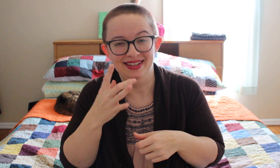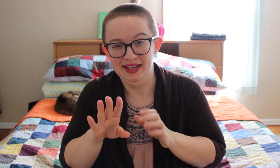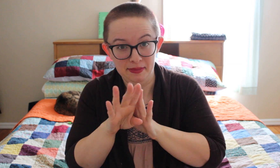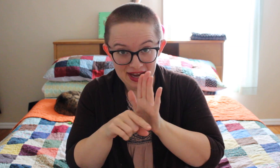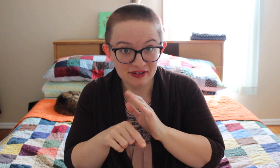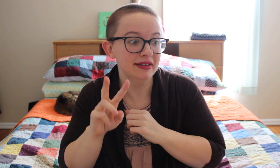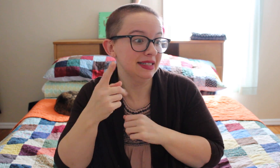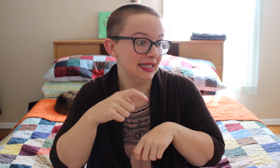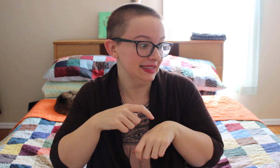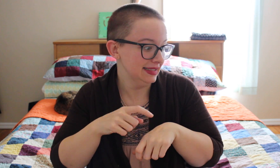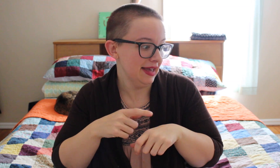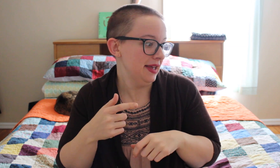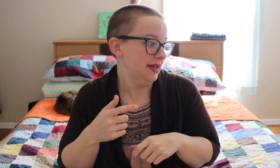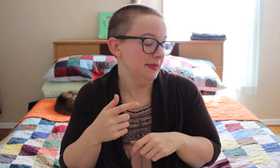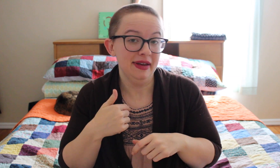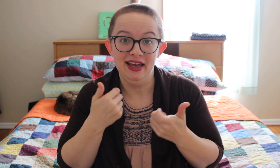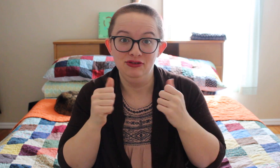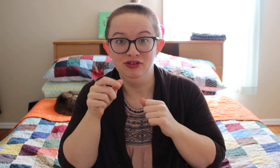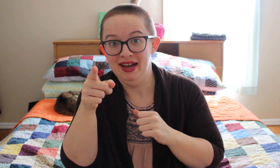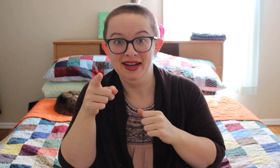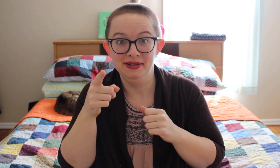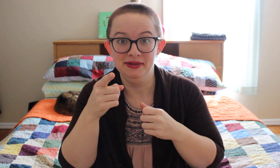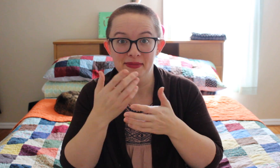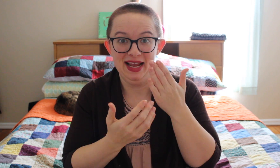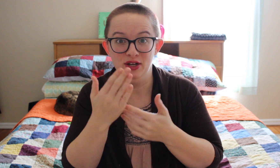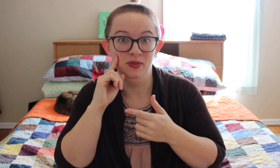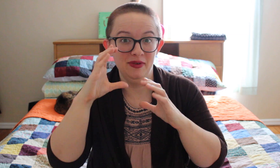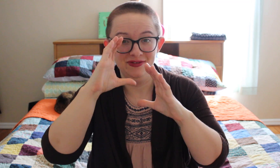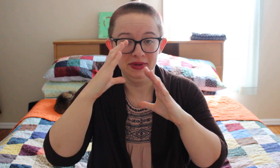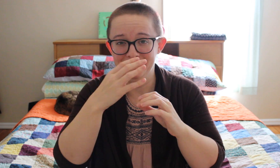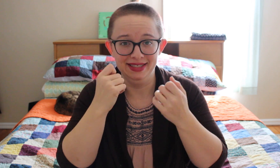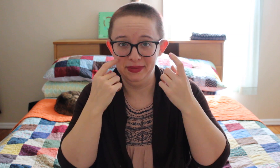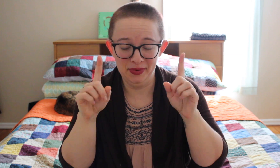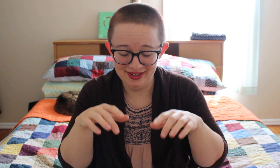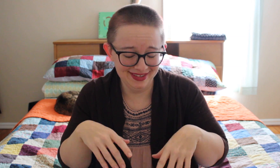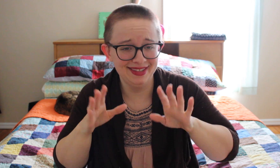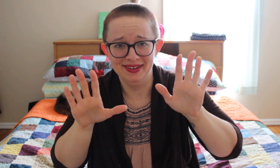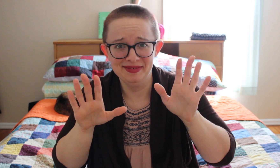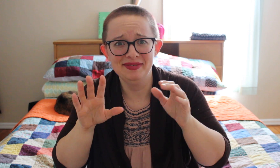The first time I didn't like the background. The second time... I tried to do a manual focus on my camera and it didn't work.